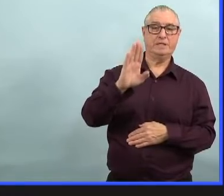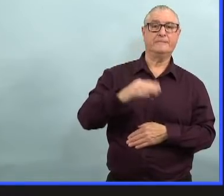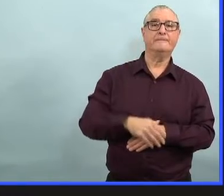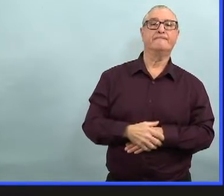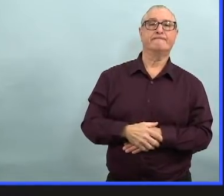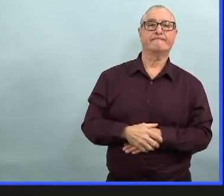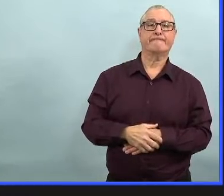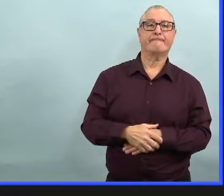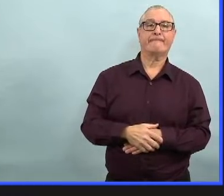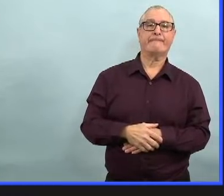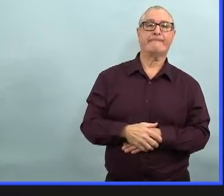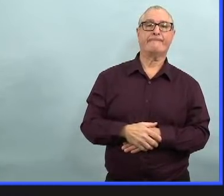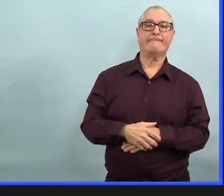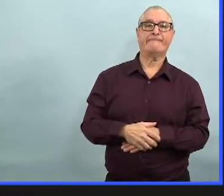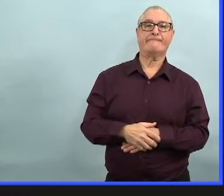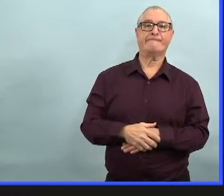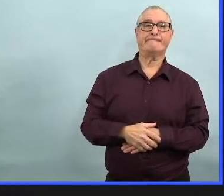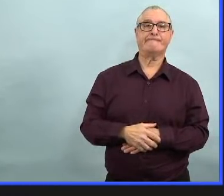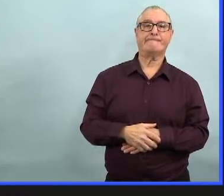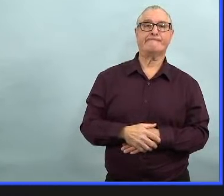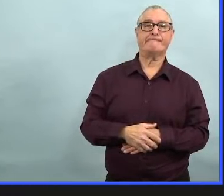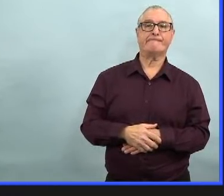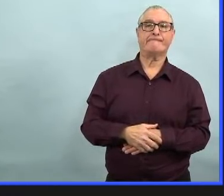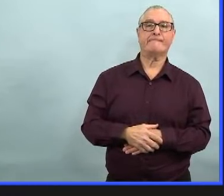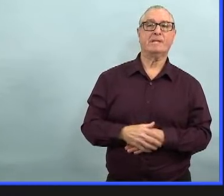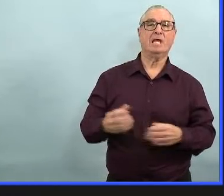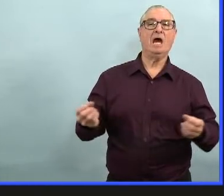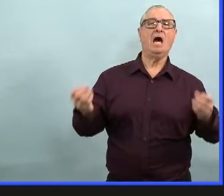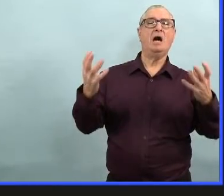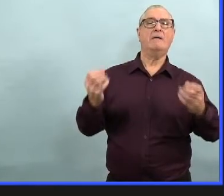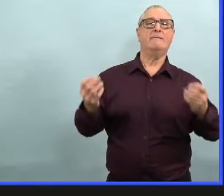like here like how many manitoba children stick with covet are in hospital and in icu